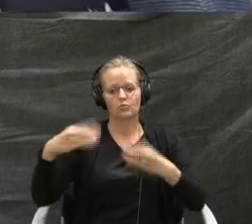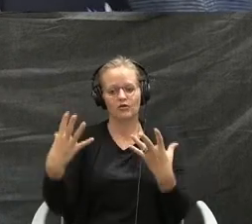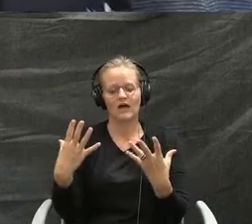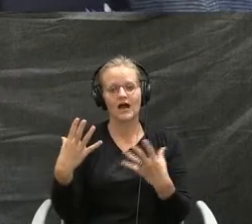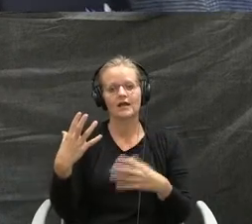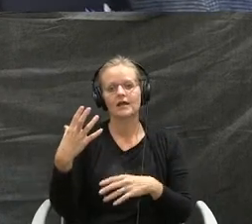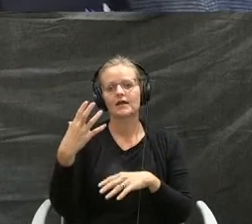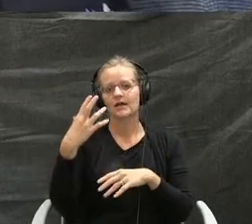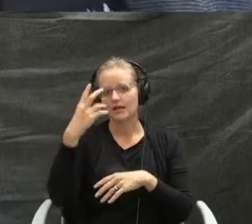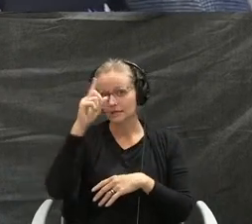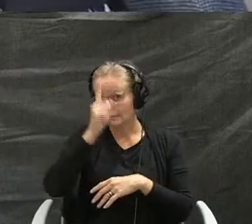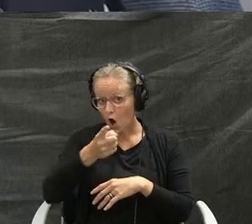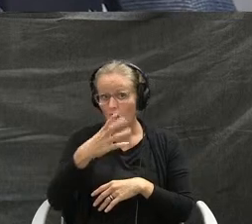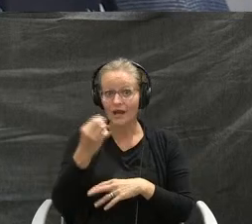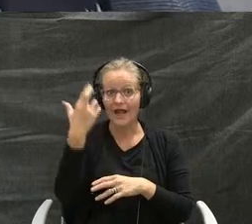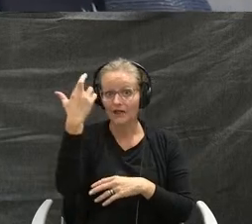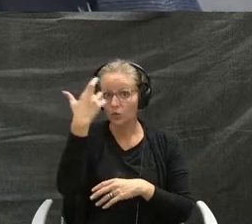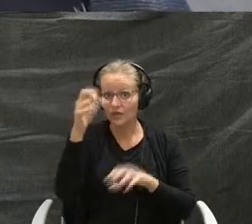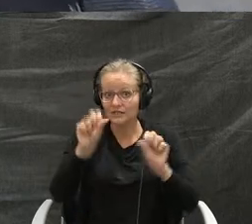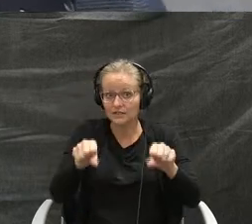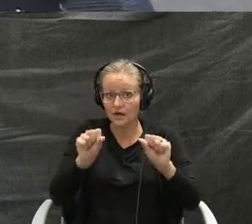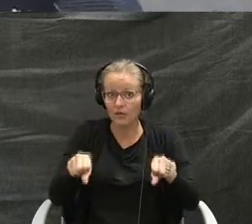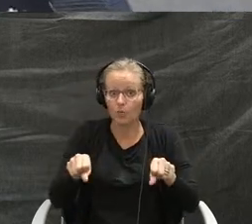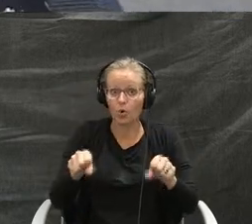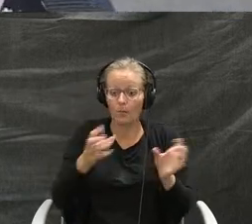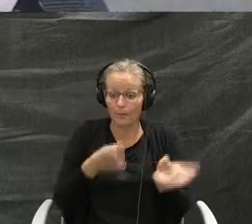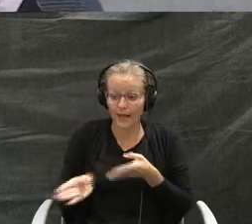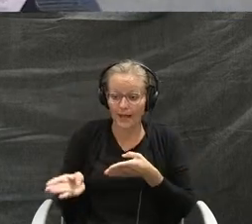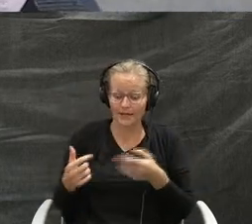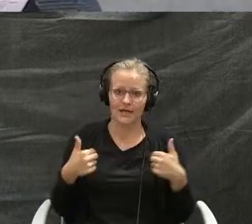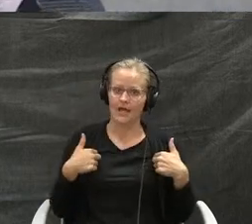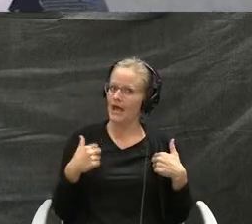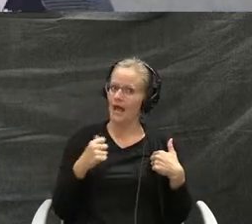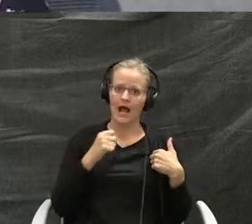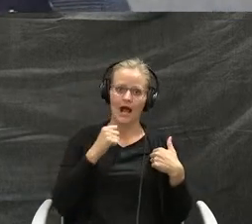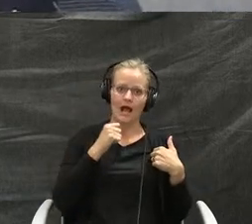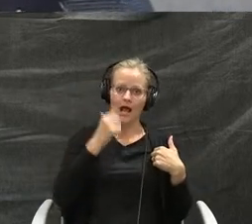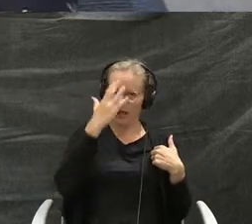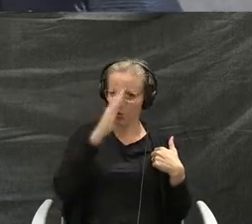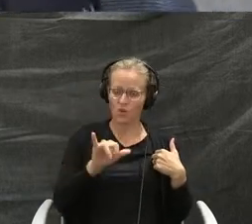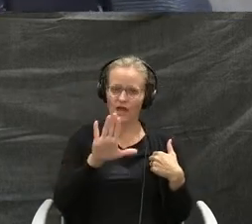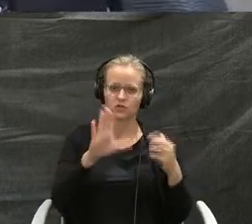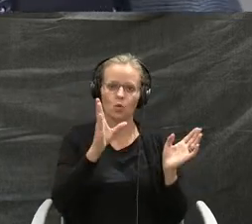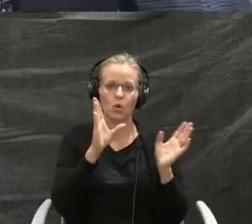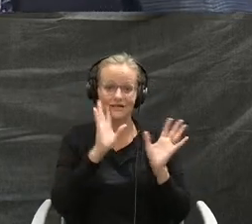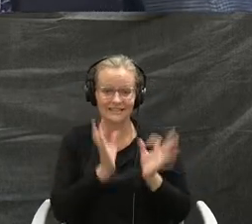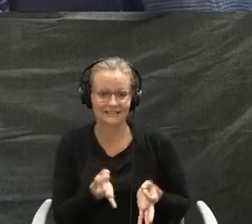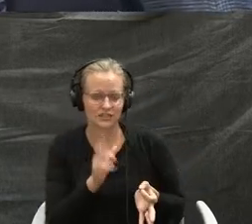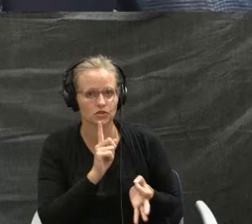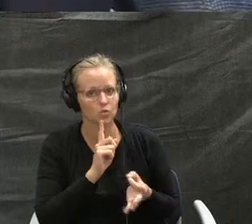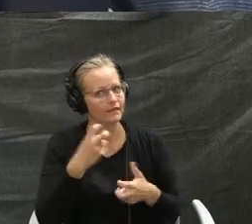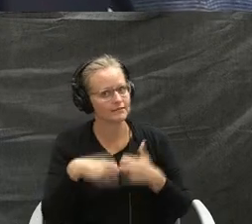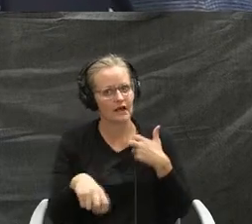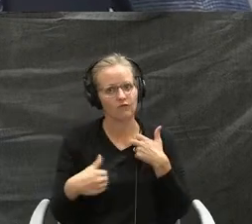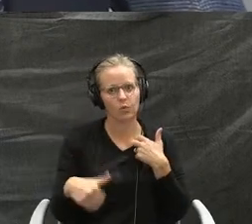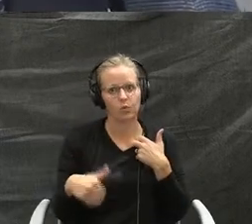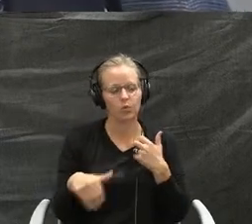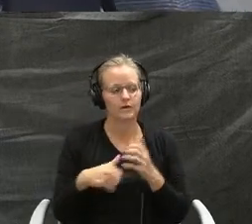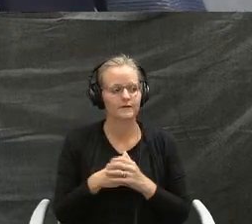I don't envy the decision. You have to make and I thank you for your time. A comment from Justin Simcoe of Chaska.